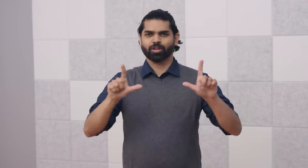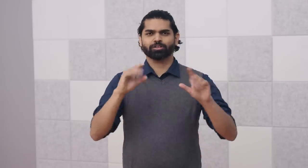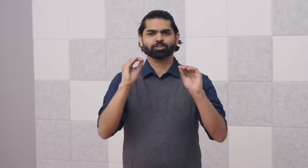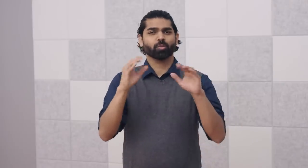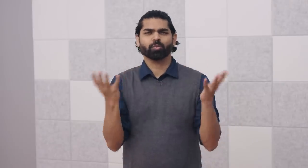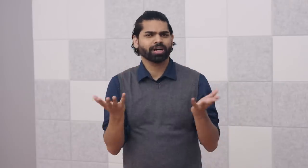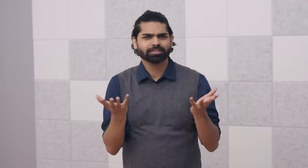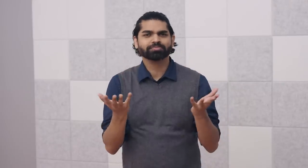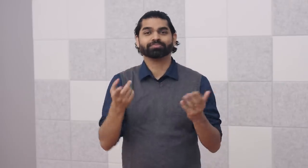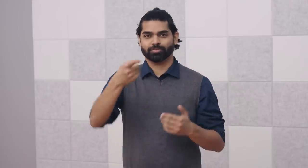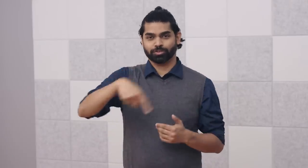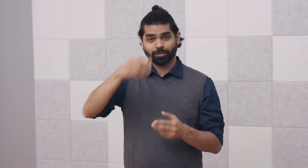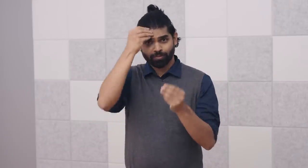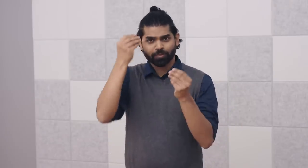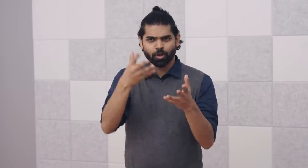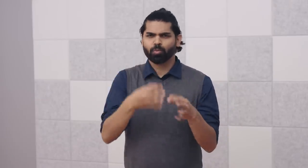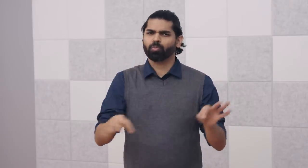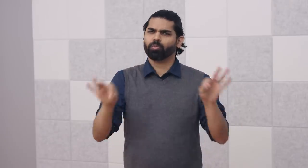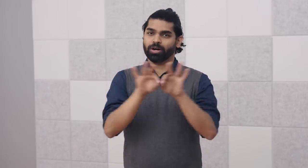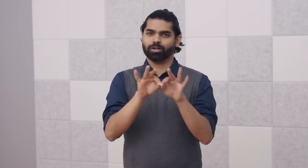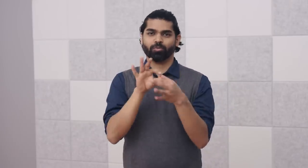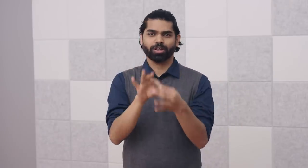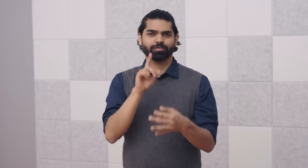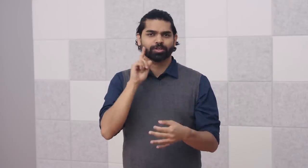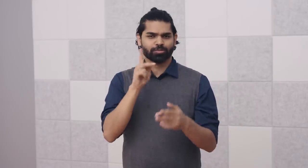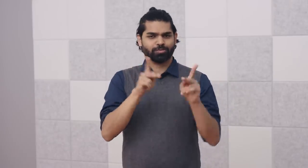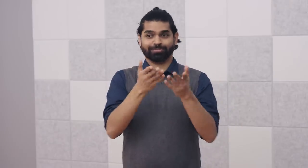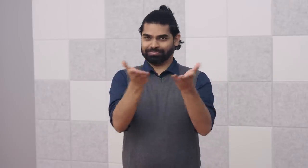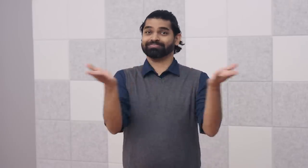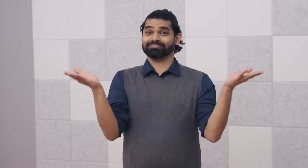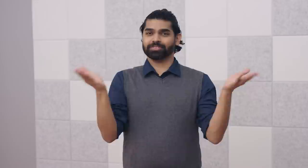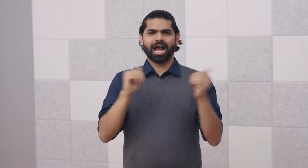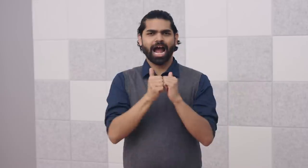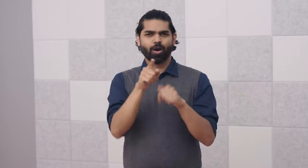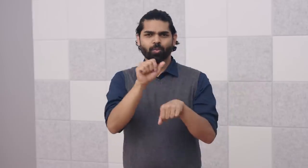This video will teach you essential information about Deaf people, how to identify appropriate